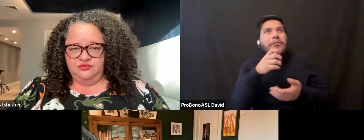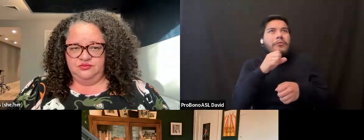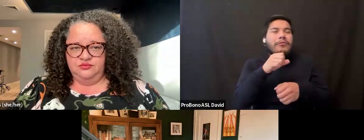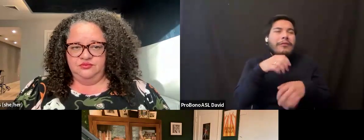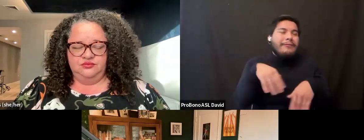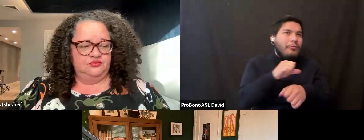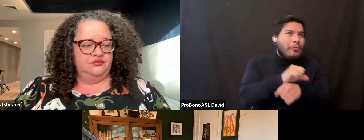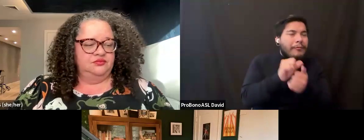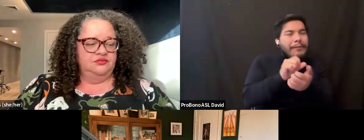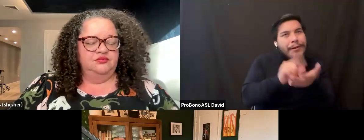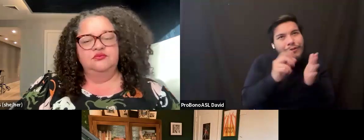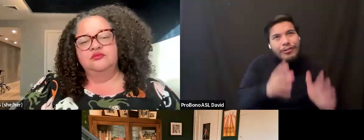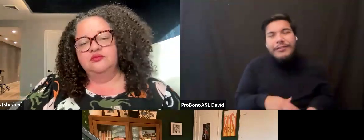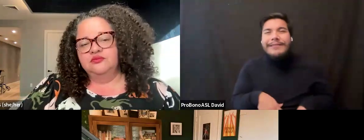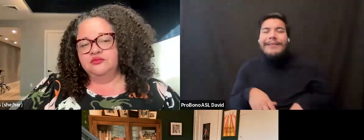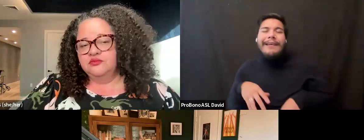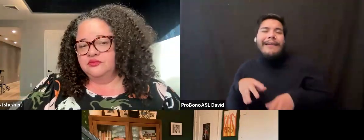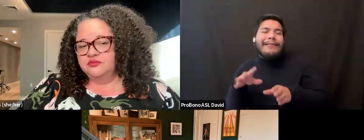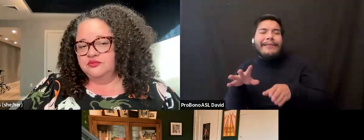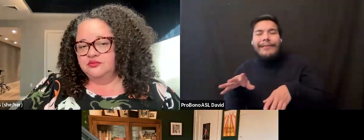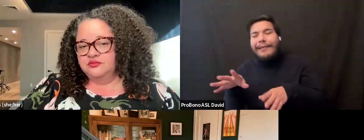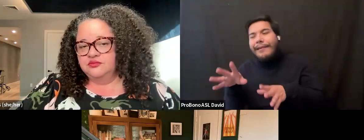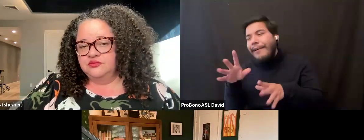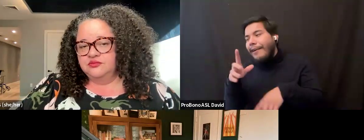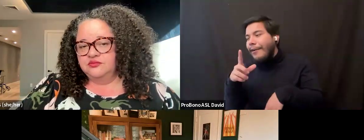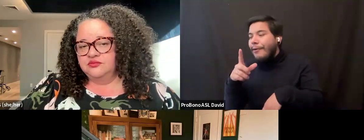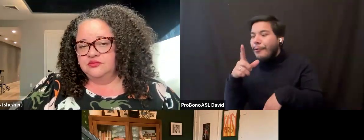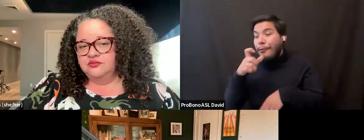sort of gatekeeping forces in the world of entertainment and media and all of that kind of stuff.